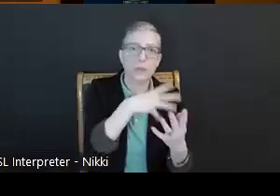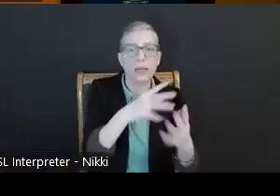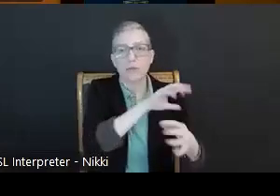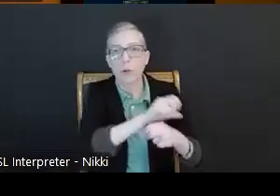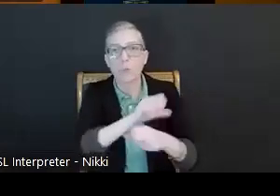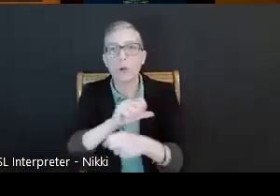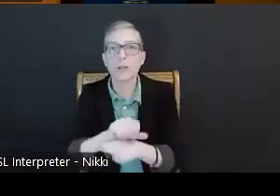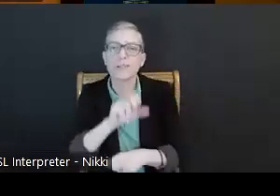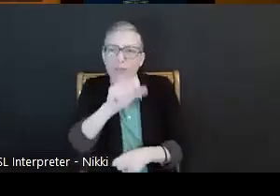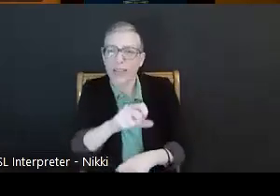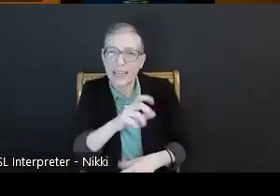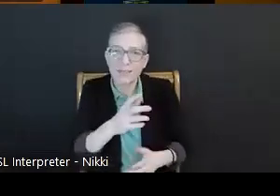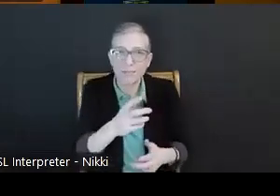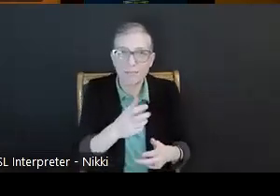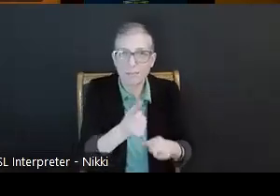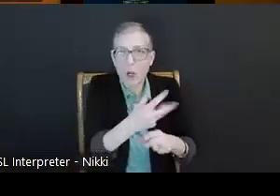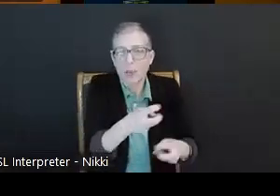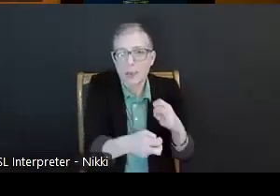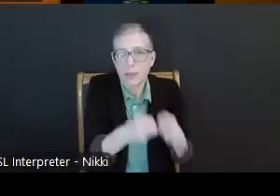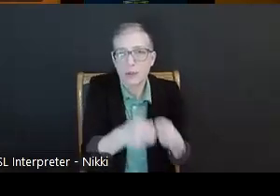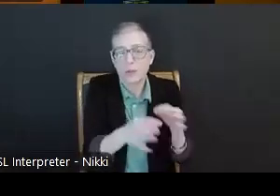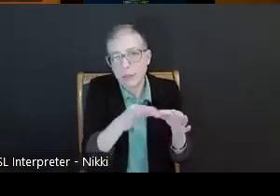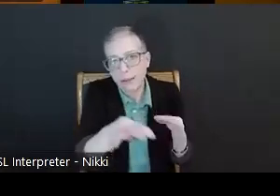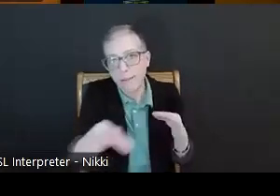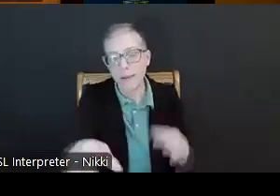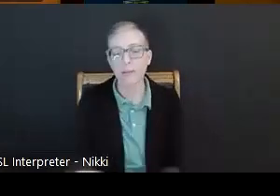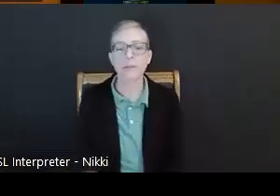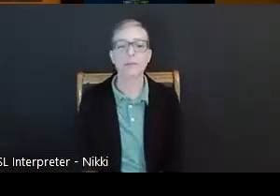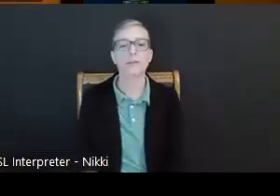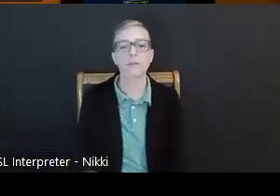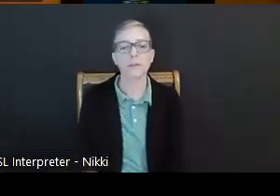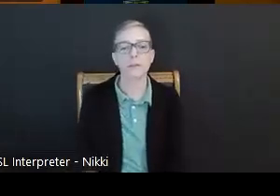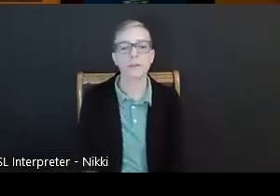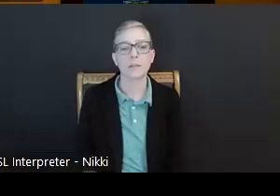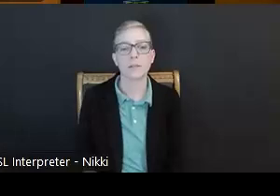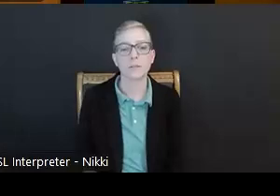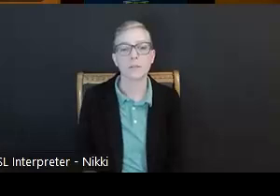these interventions um like most interventions the just the Readiness but I think if we think